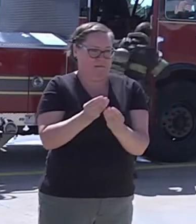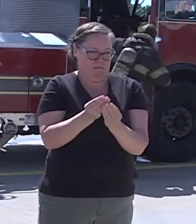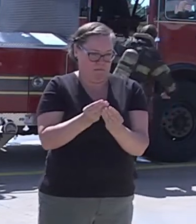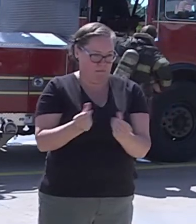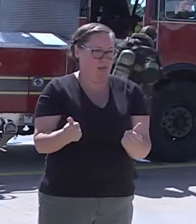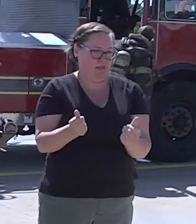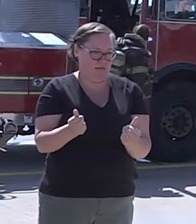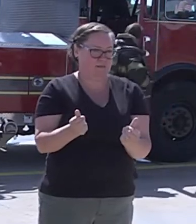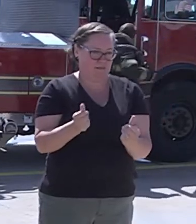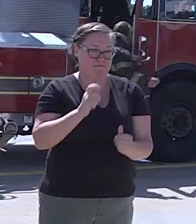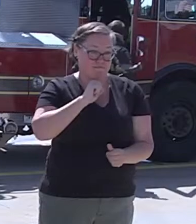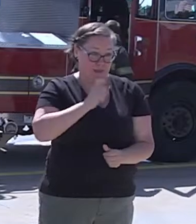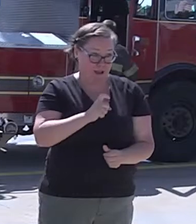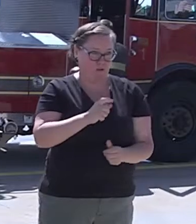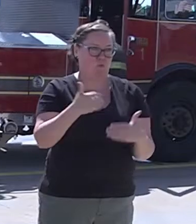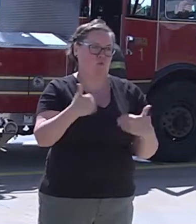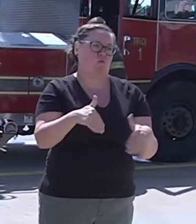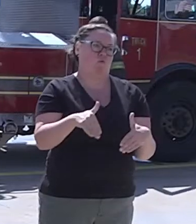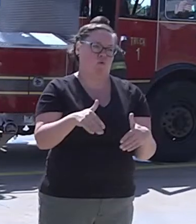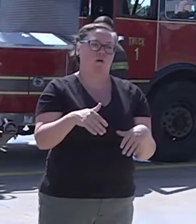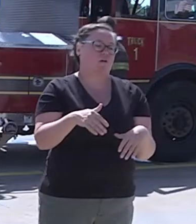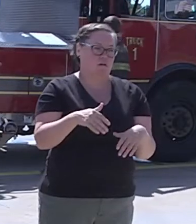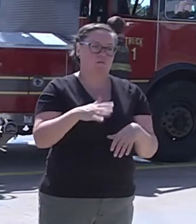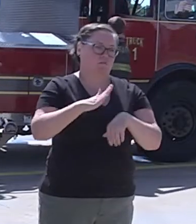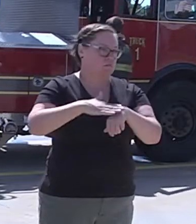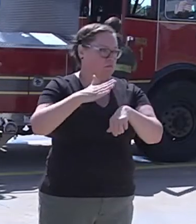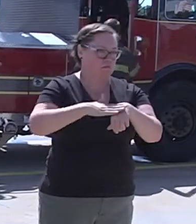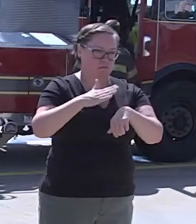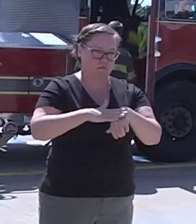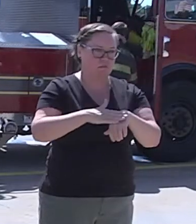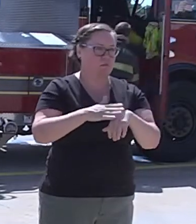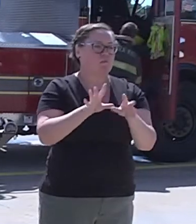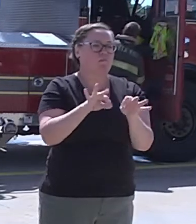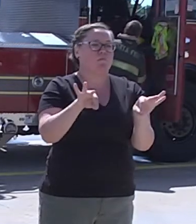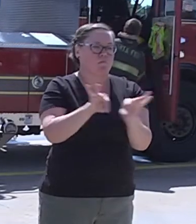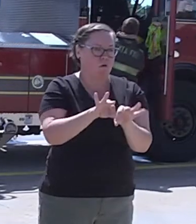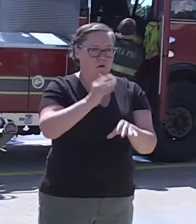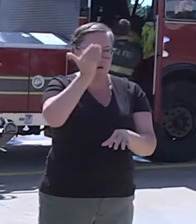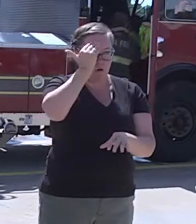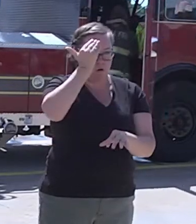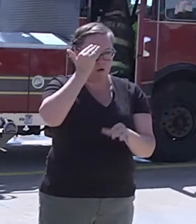can melt metal so we want to make sure that you're very cautious and being aware of what you handle